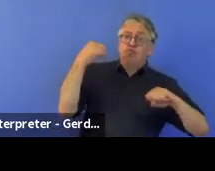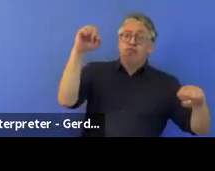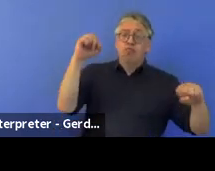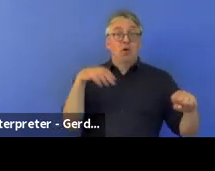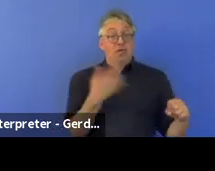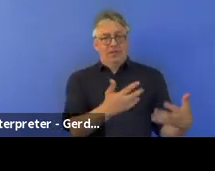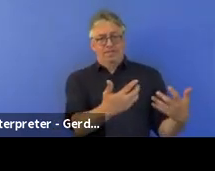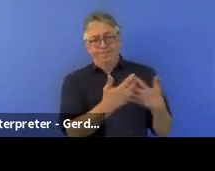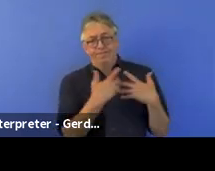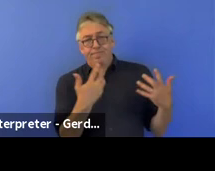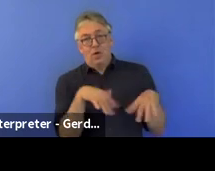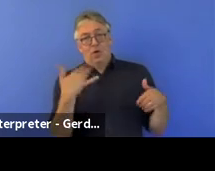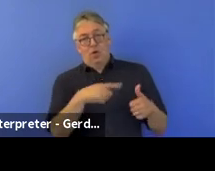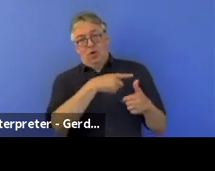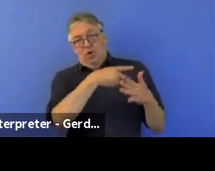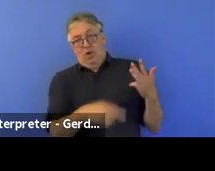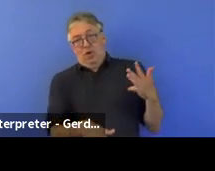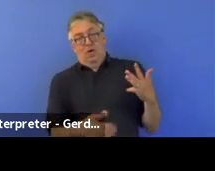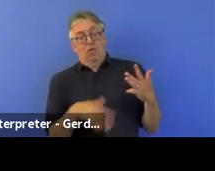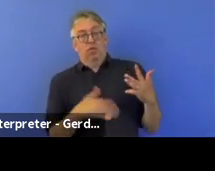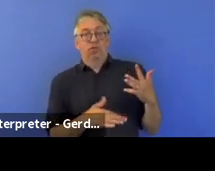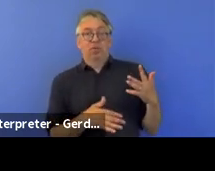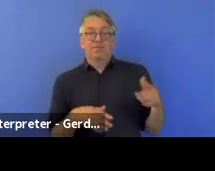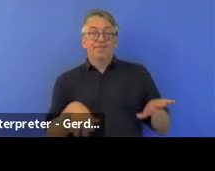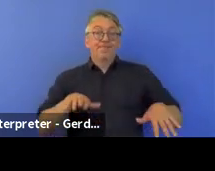women advocates that have really resonated with me today. They have